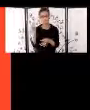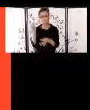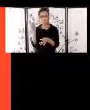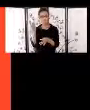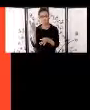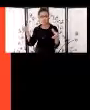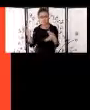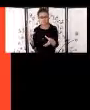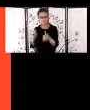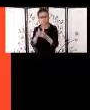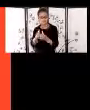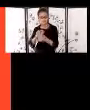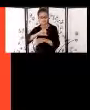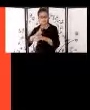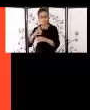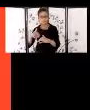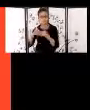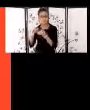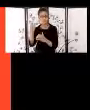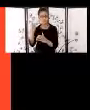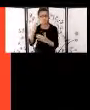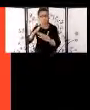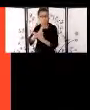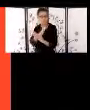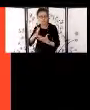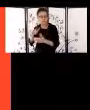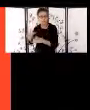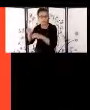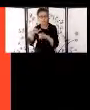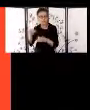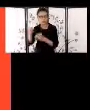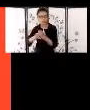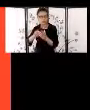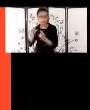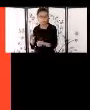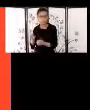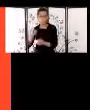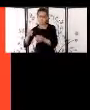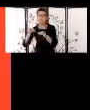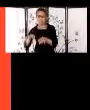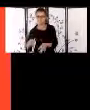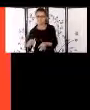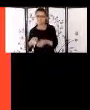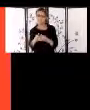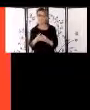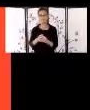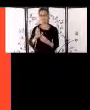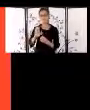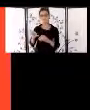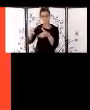a shared artistic practice. You’ll want to share your collective’s vision, goals,